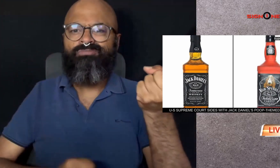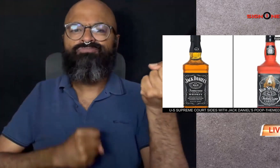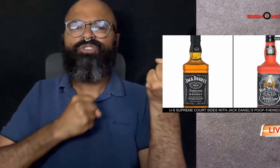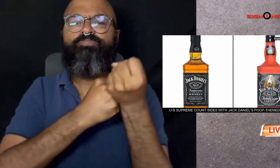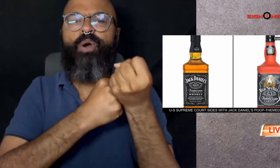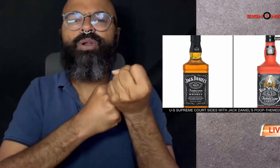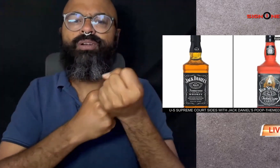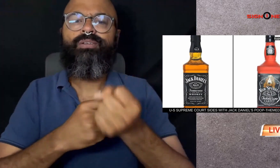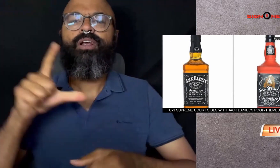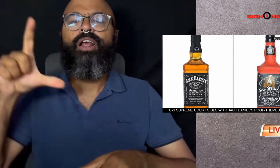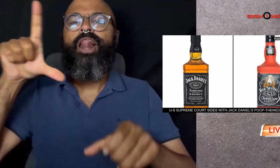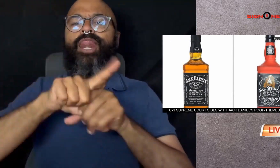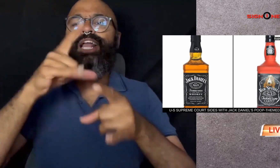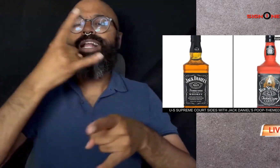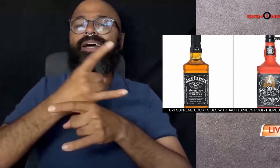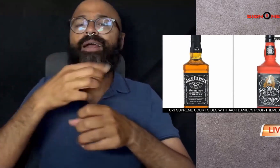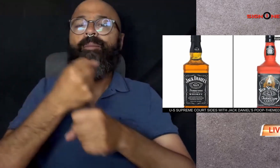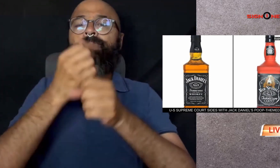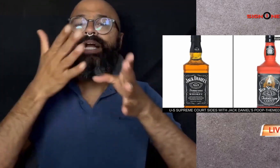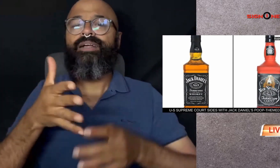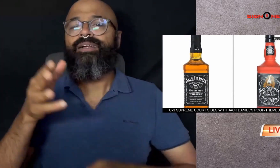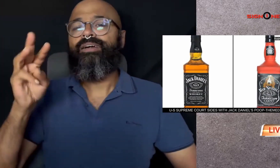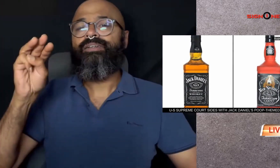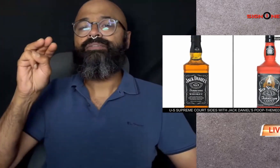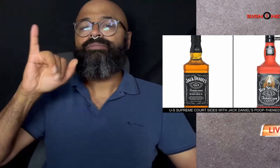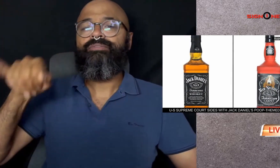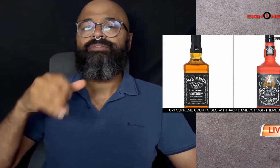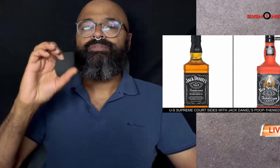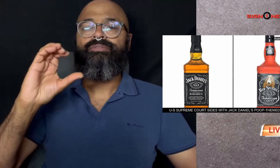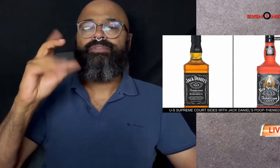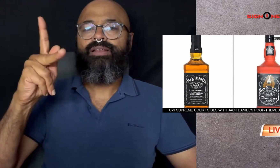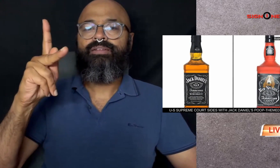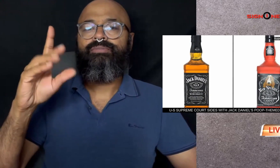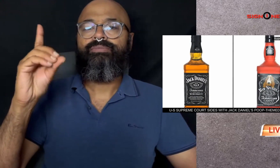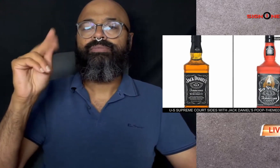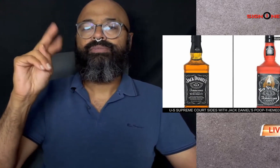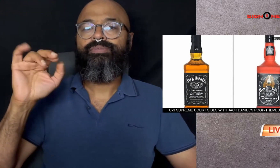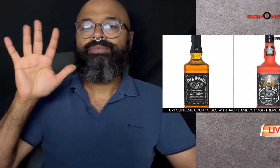the Supreme Court is unanimously siding with liquor maker Jack Daniels